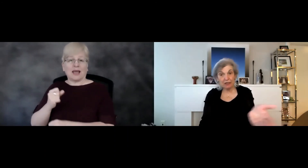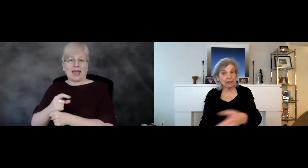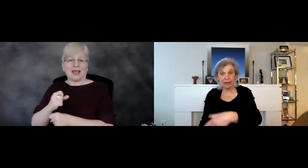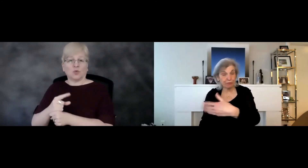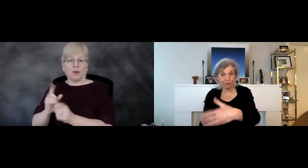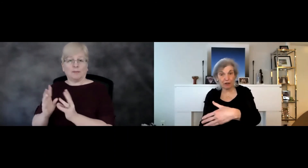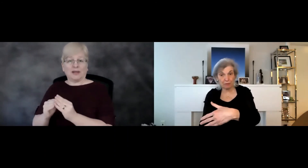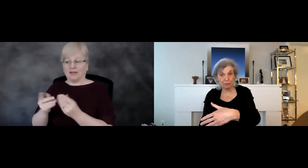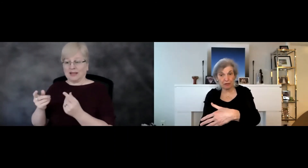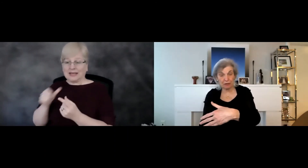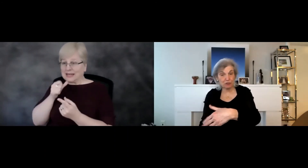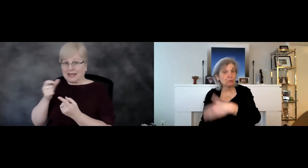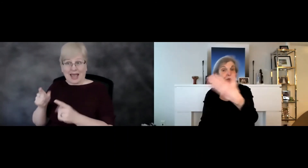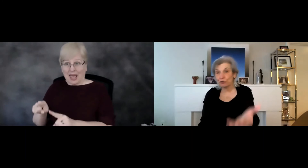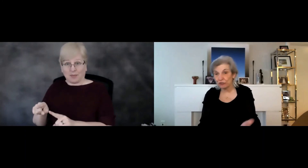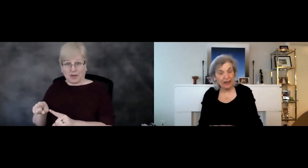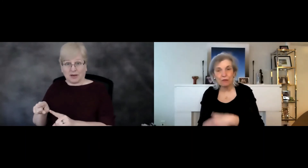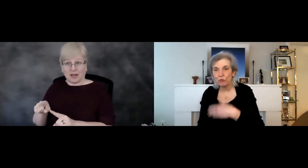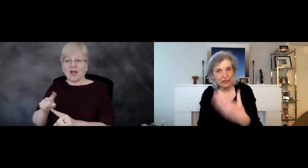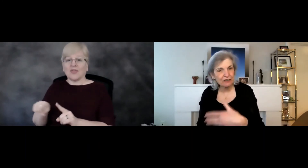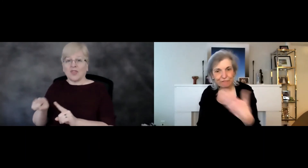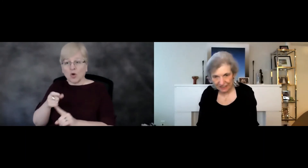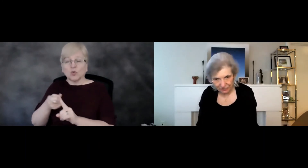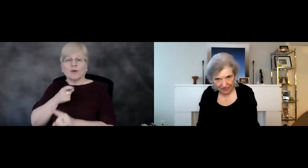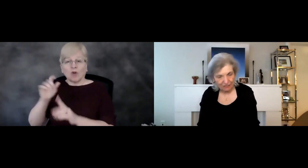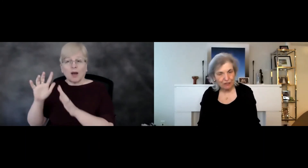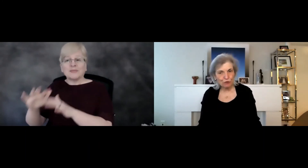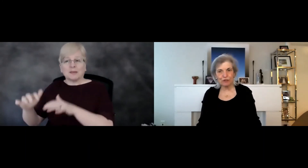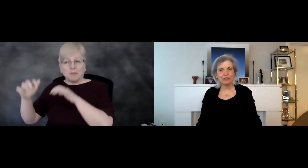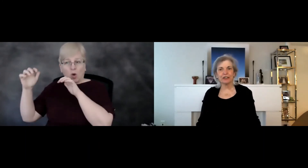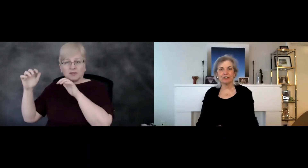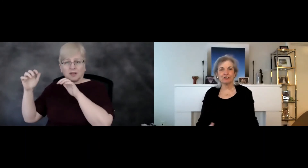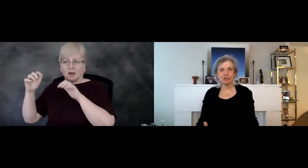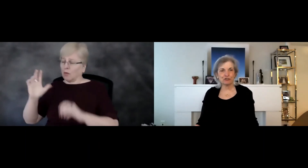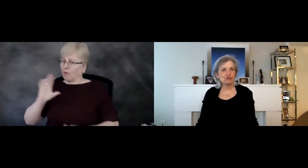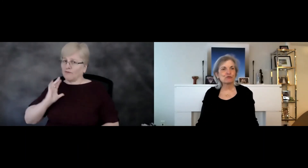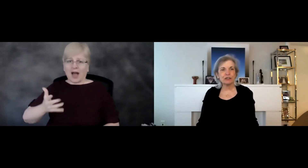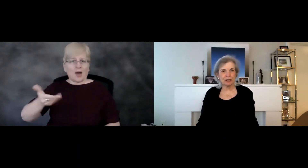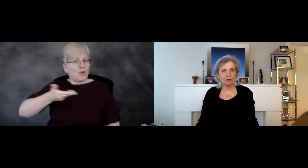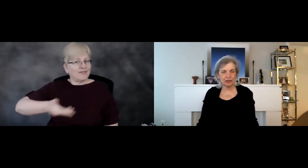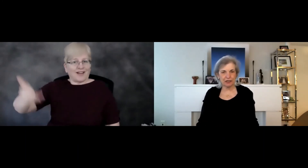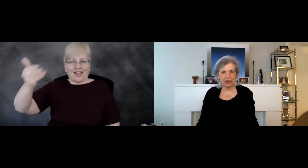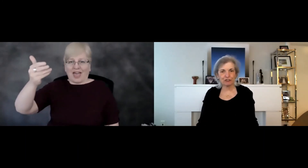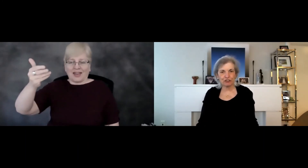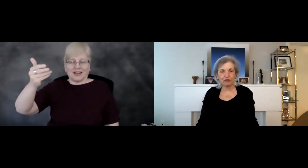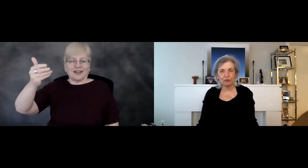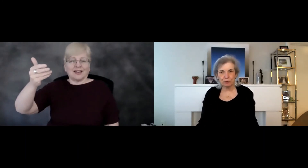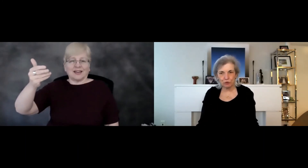17:37:34 , came from symposia, and we invite that. We think it is an extraordinarily accessible